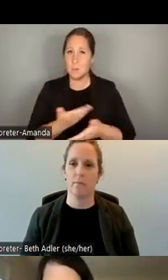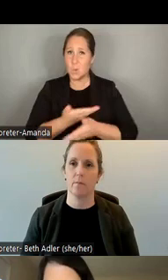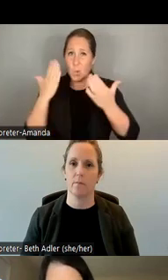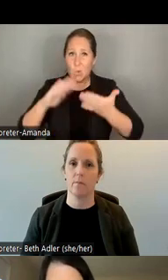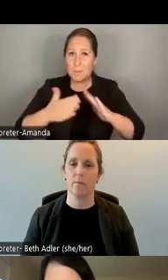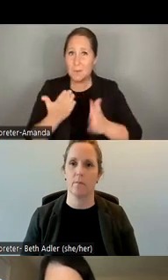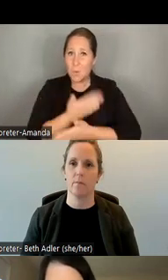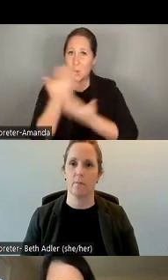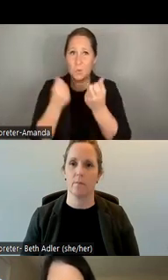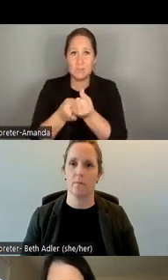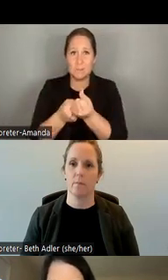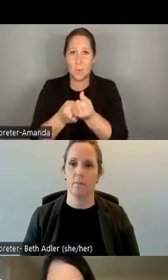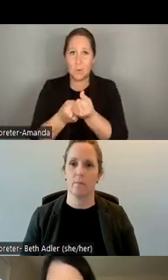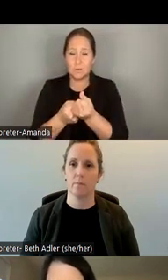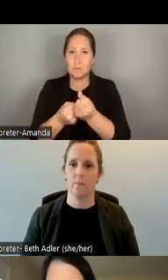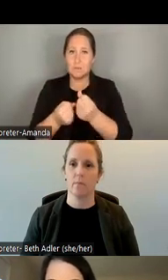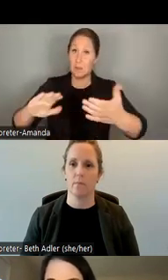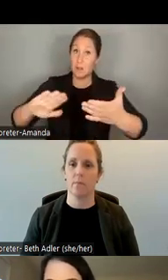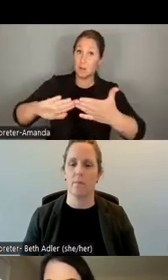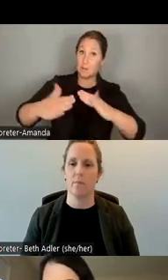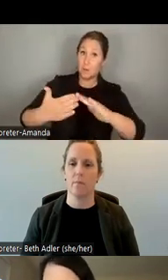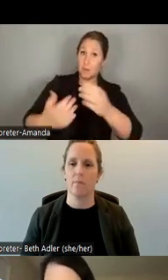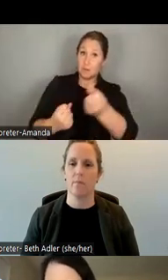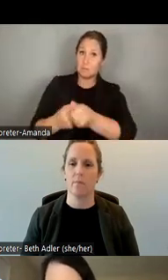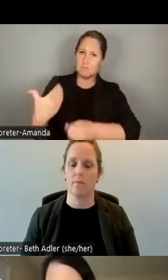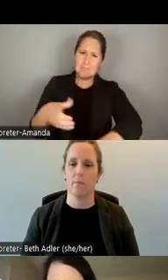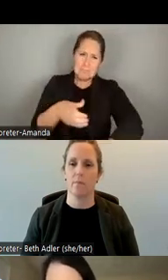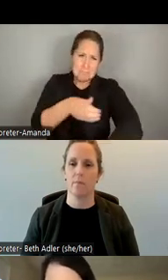up closer to tremend this community that forms on the street but sometimes that power of community